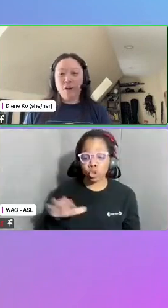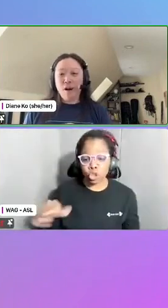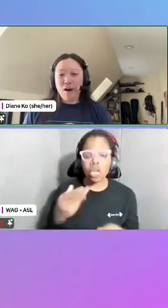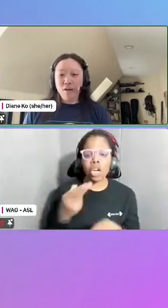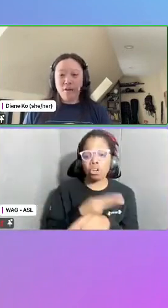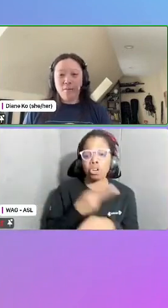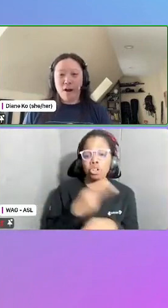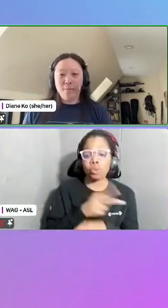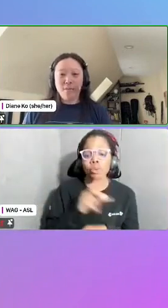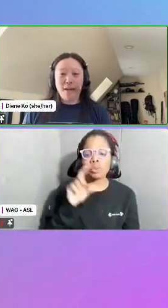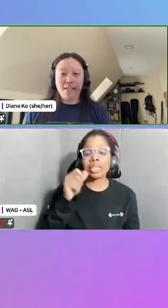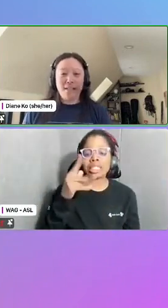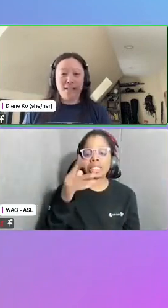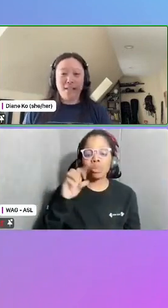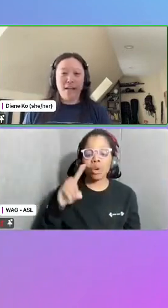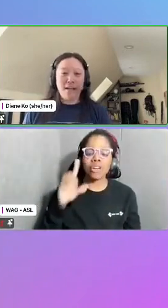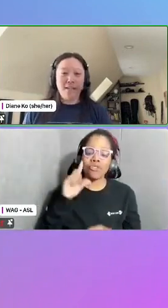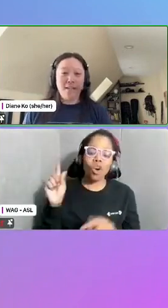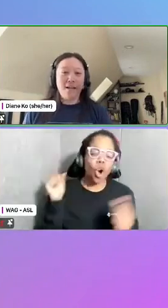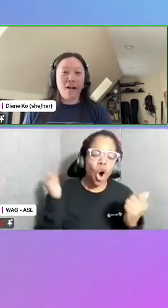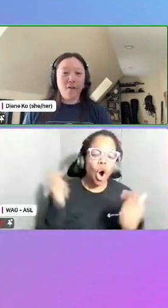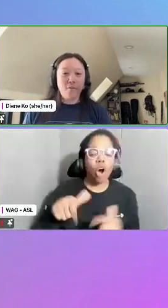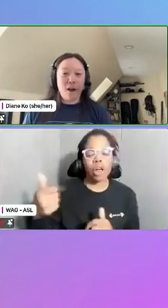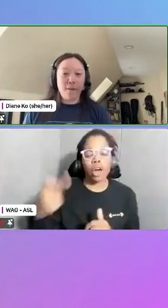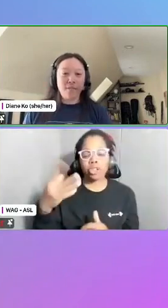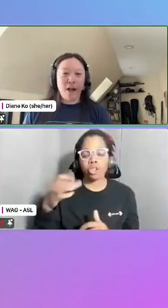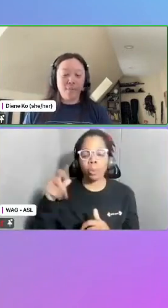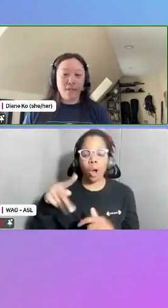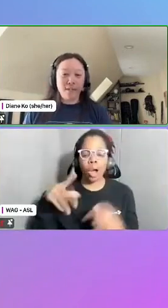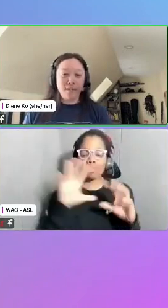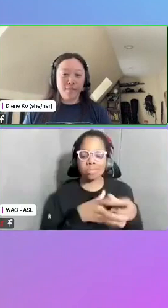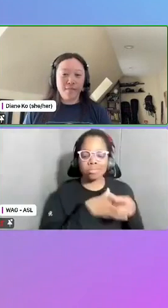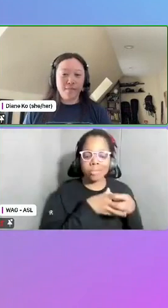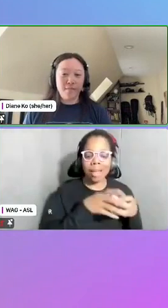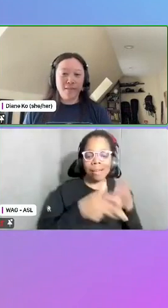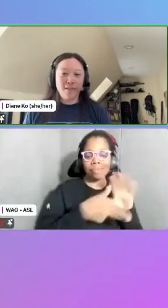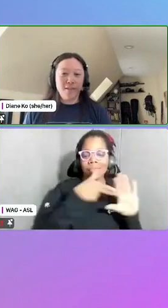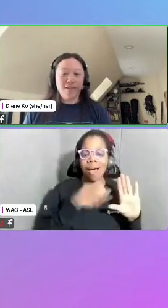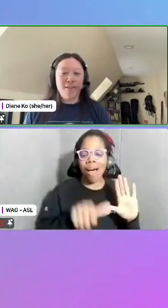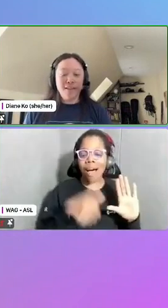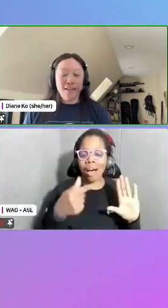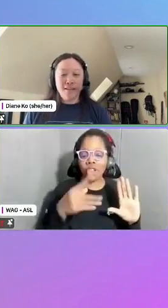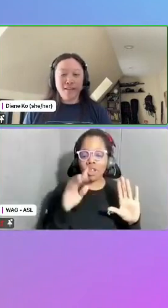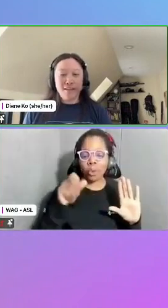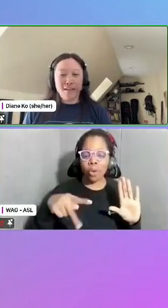same heading level. Now we have components that can